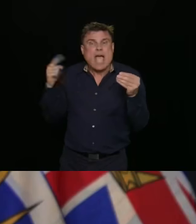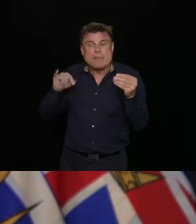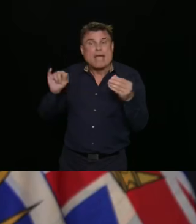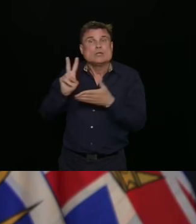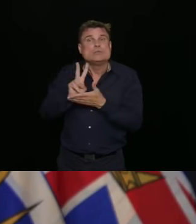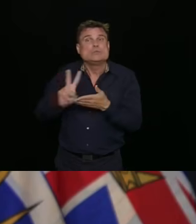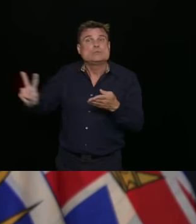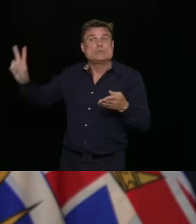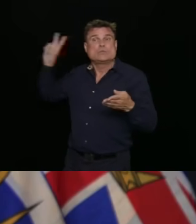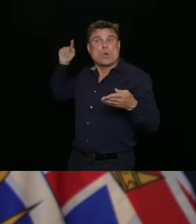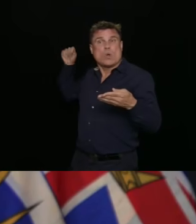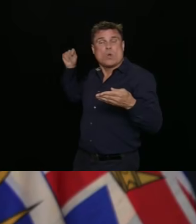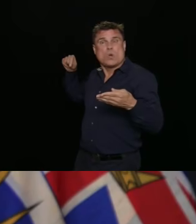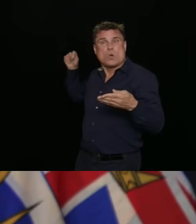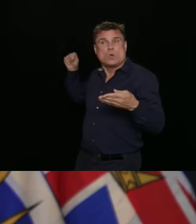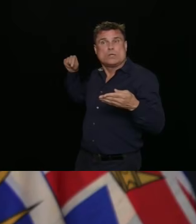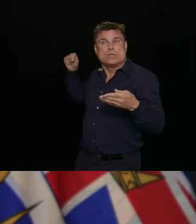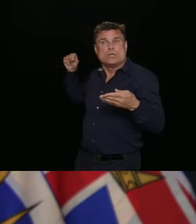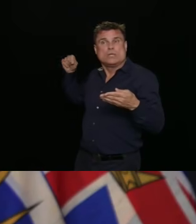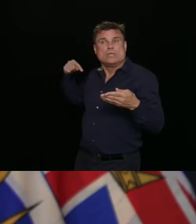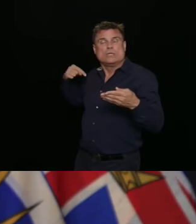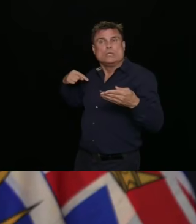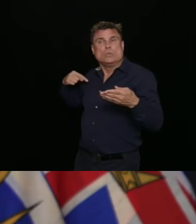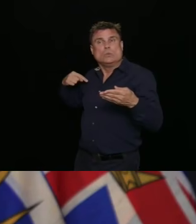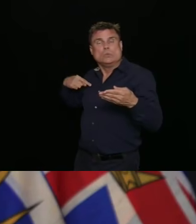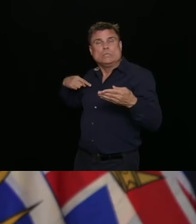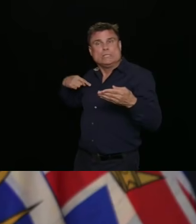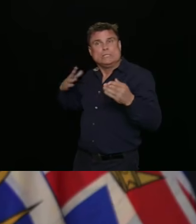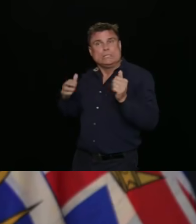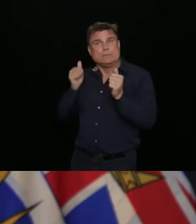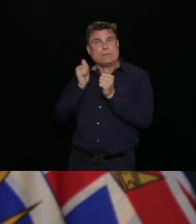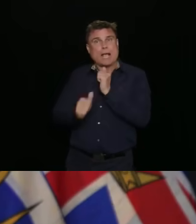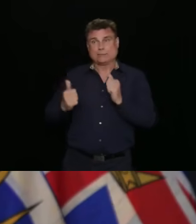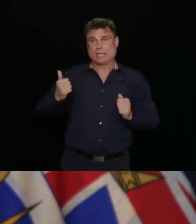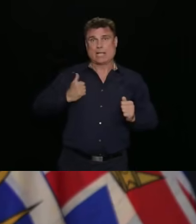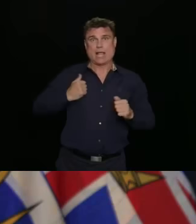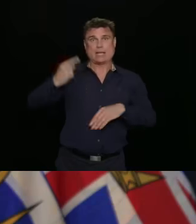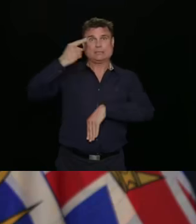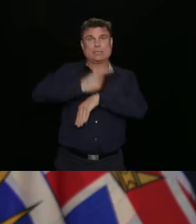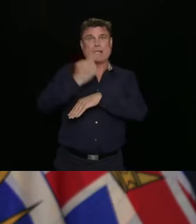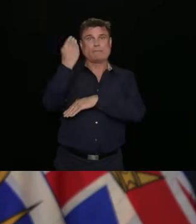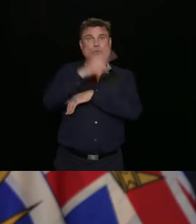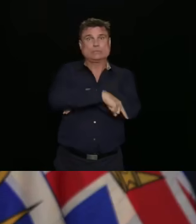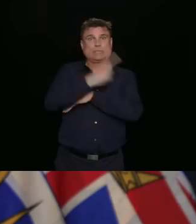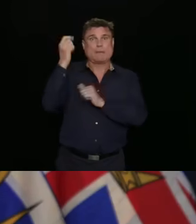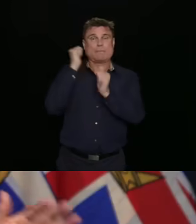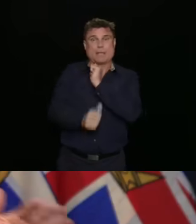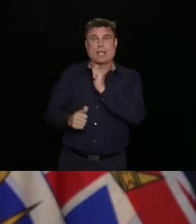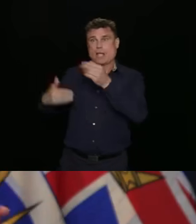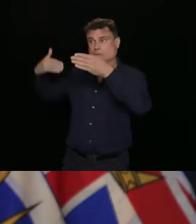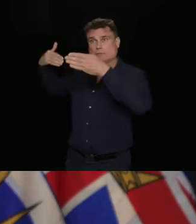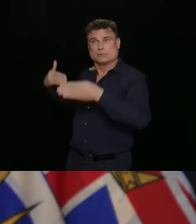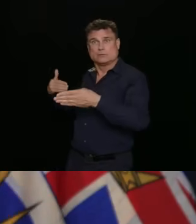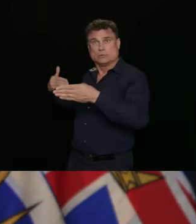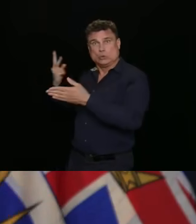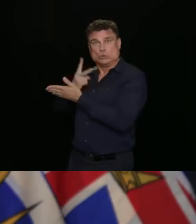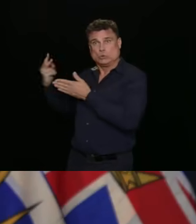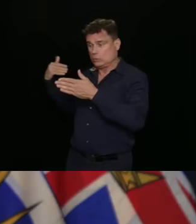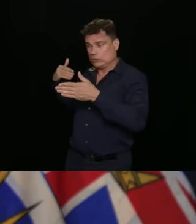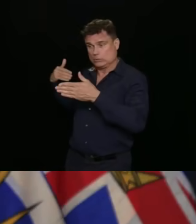won't spread it to anybody else. That's how we get that reproductive number down again. How do we do that?